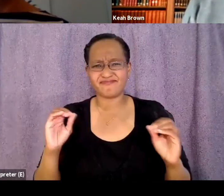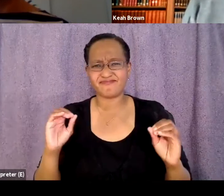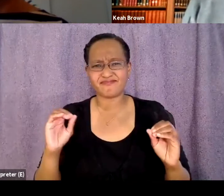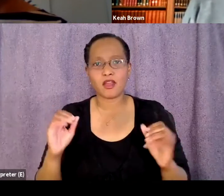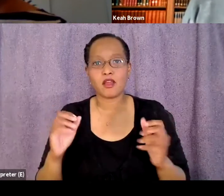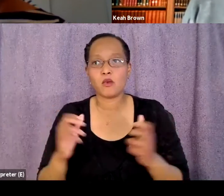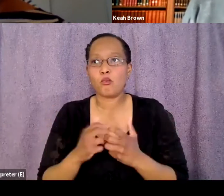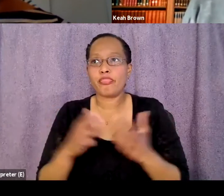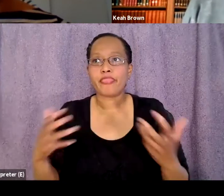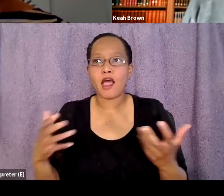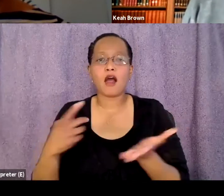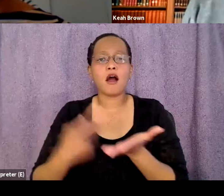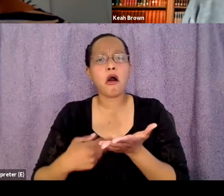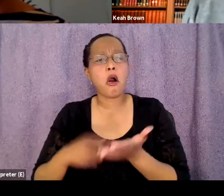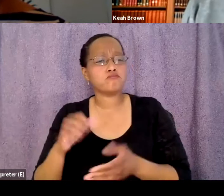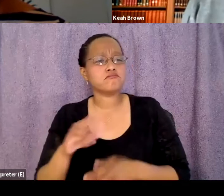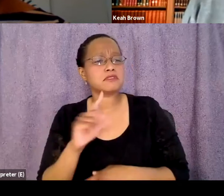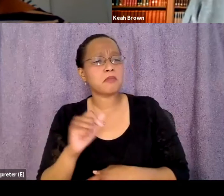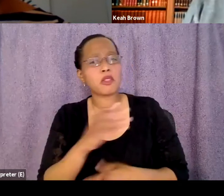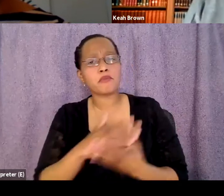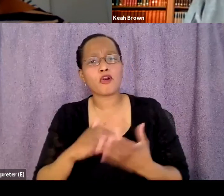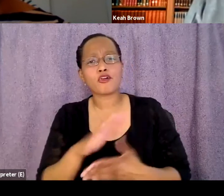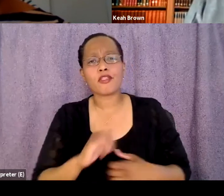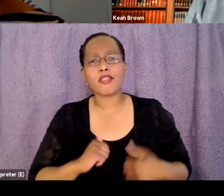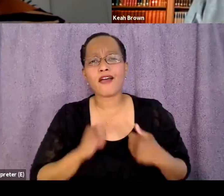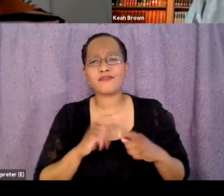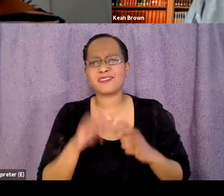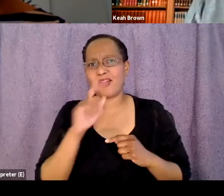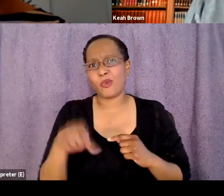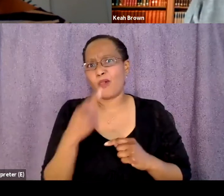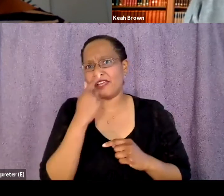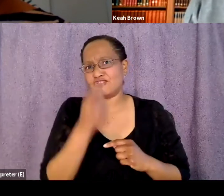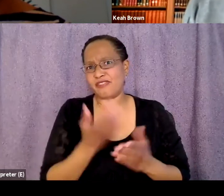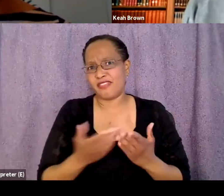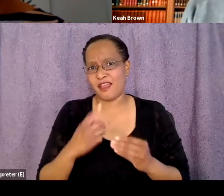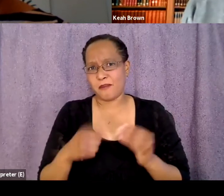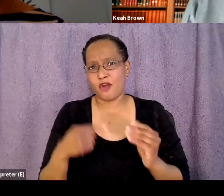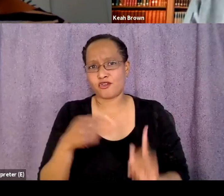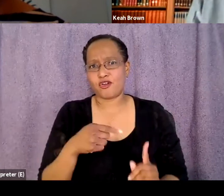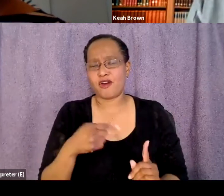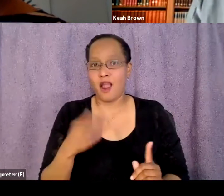about yes or disabilities, a part of our but that's not the only thing that's interesting about I want to see more of that in the future.